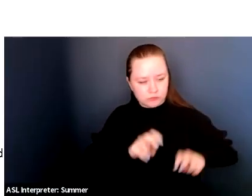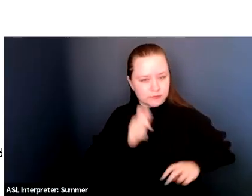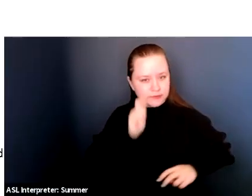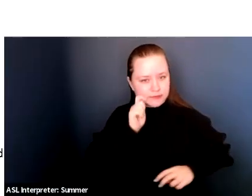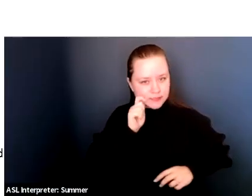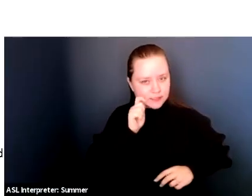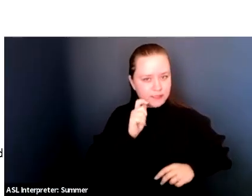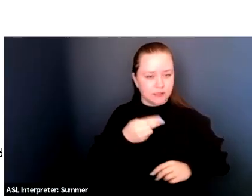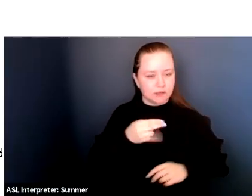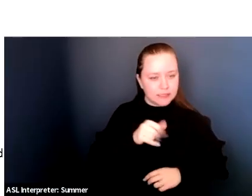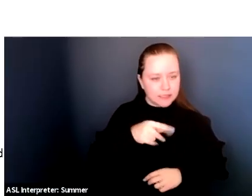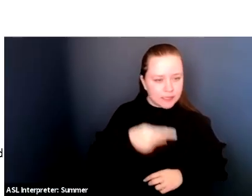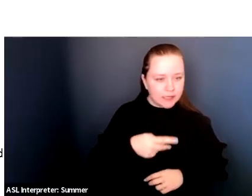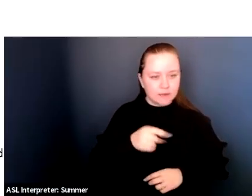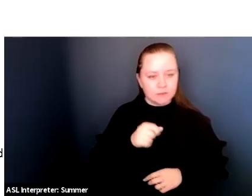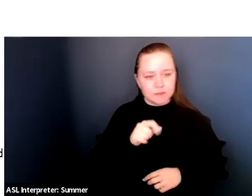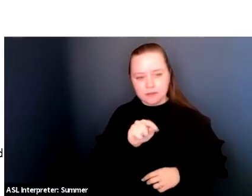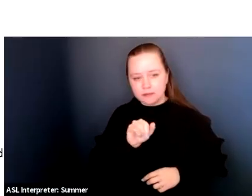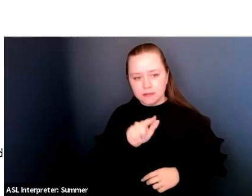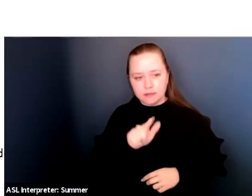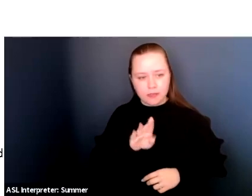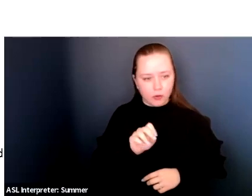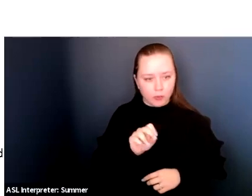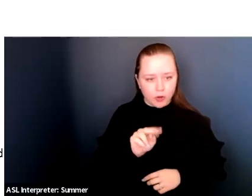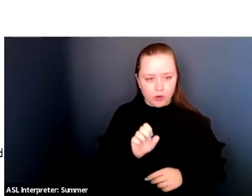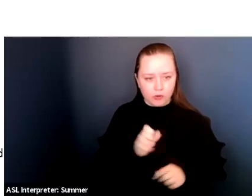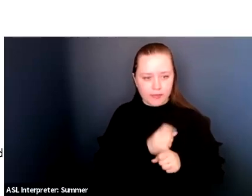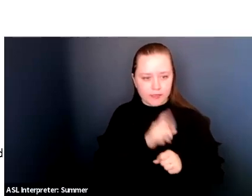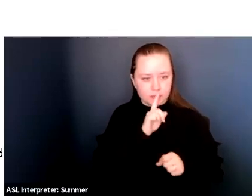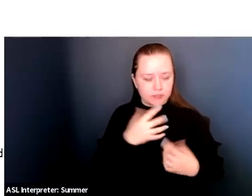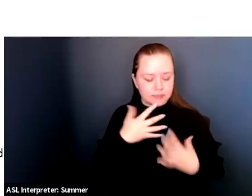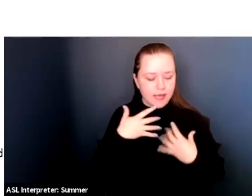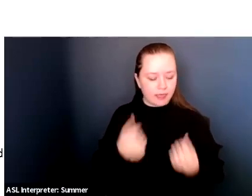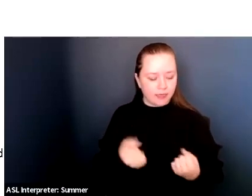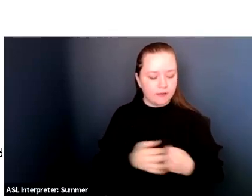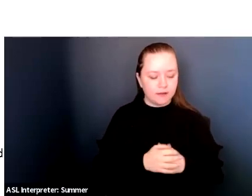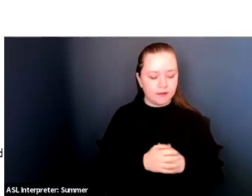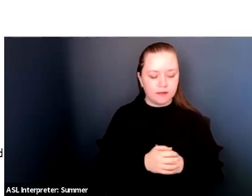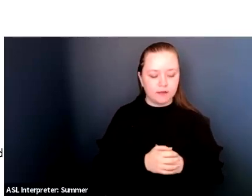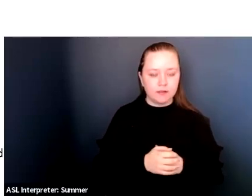make sure that things are as healthy as possible. Then talking to people about hip mobility and leg mobility,